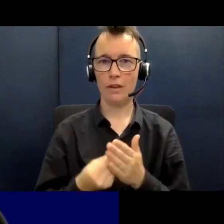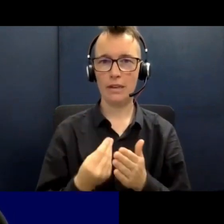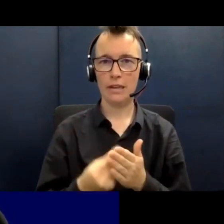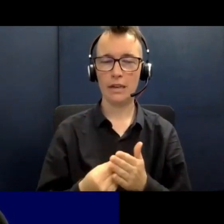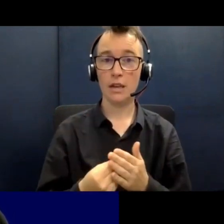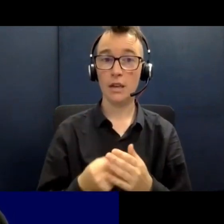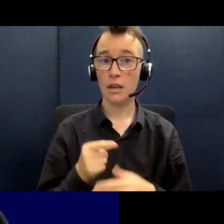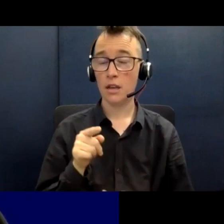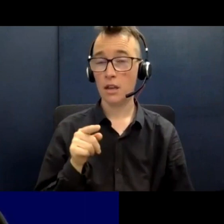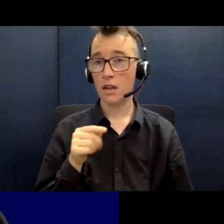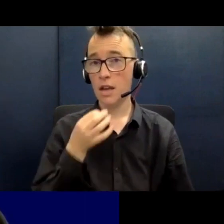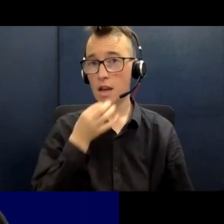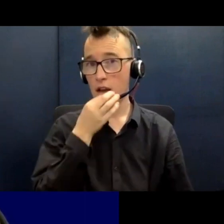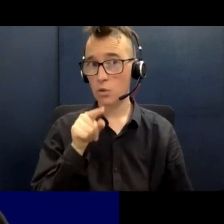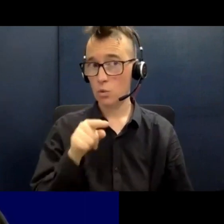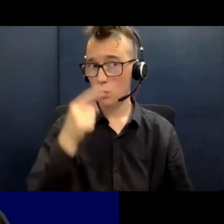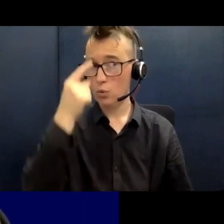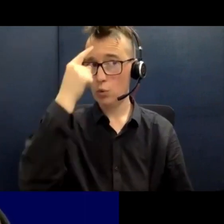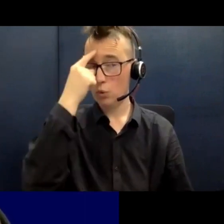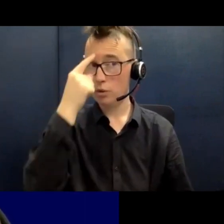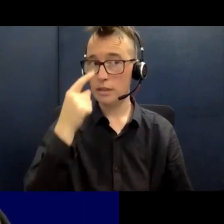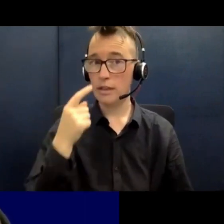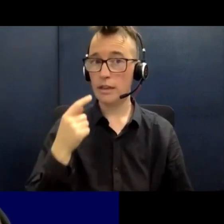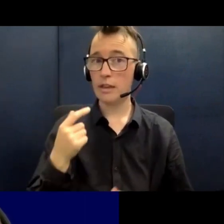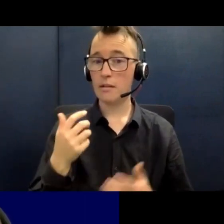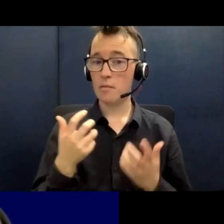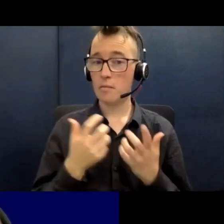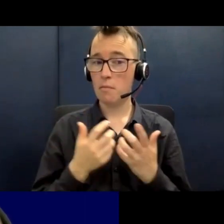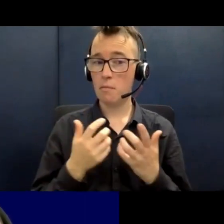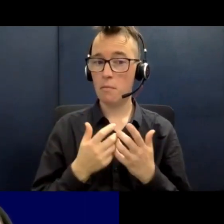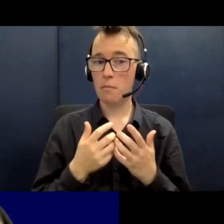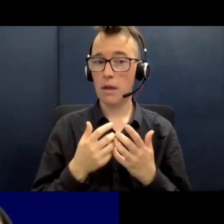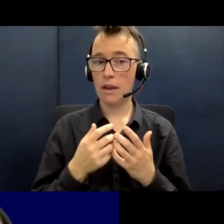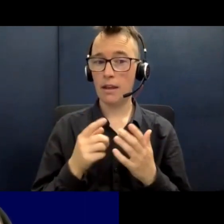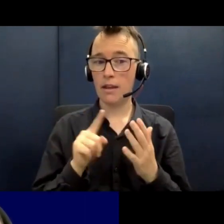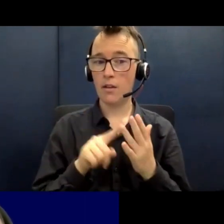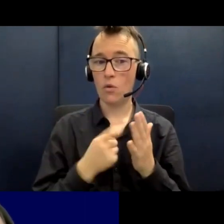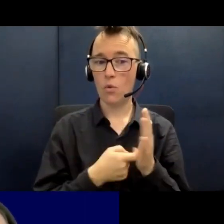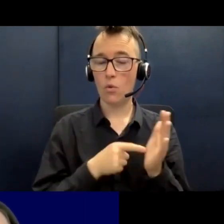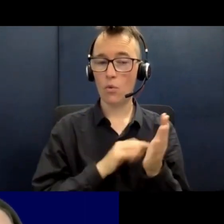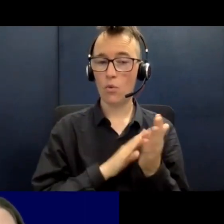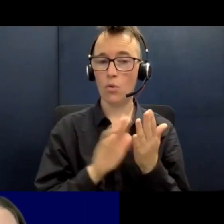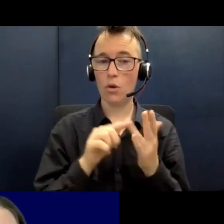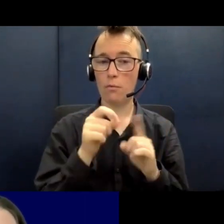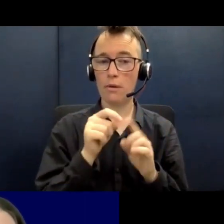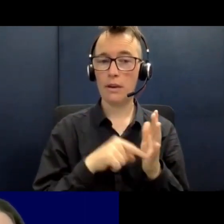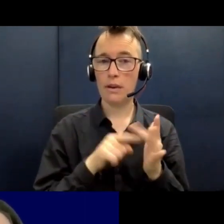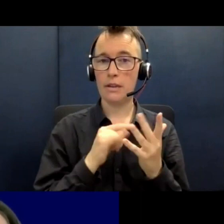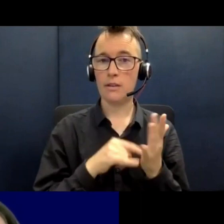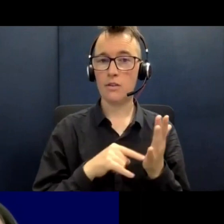independently and funded through NDIS plans, especially for lighting assessments?